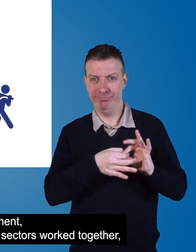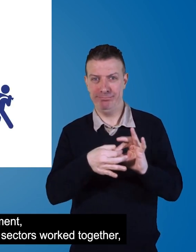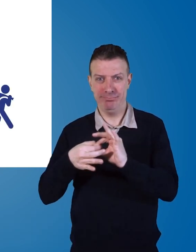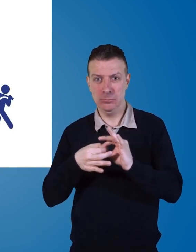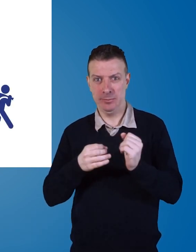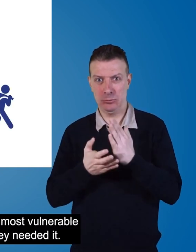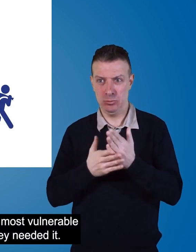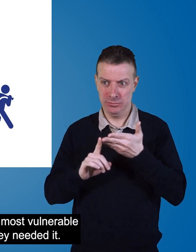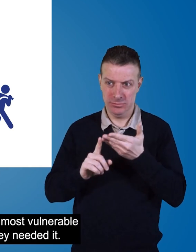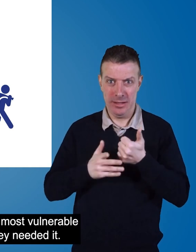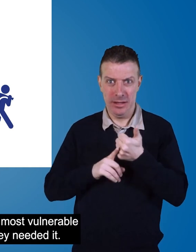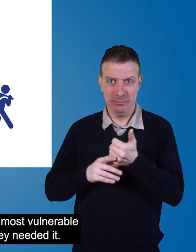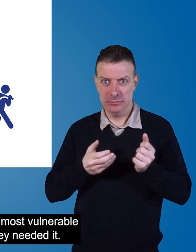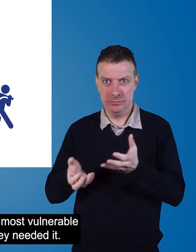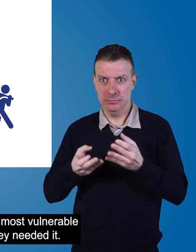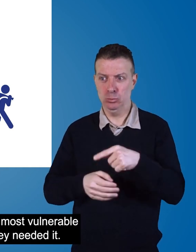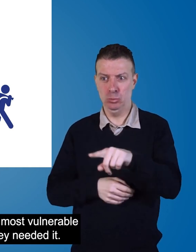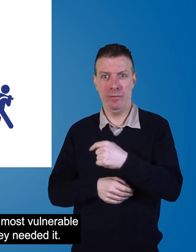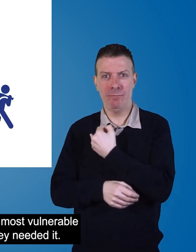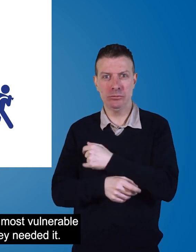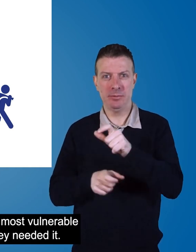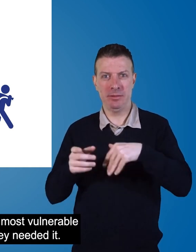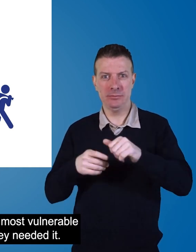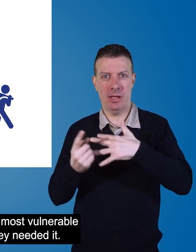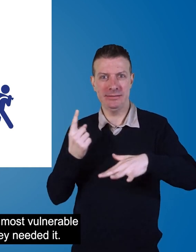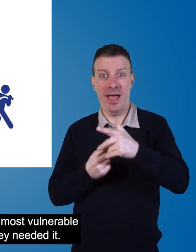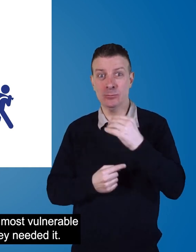together, delivering vital help to the most vulnerable in our society when they